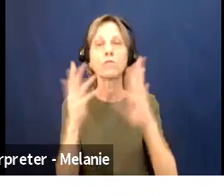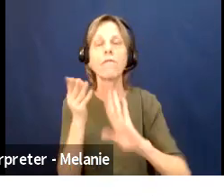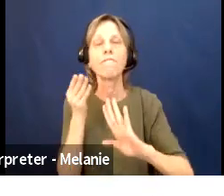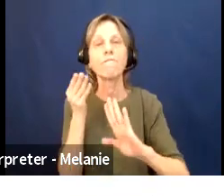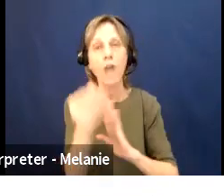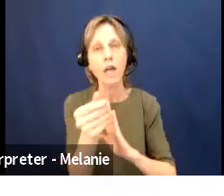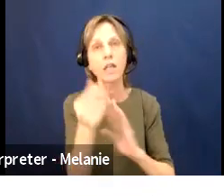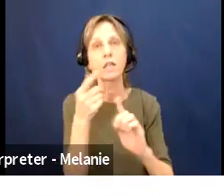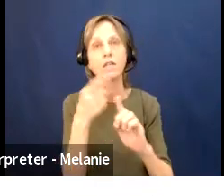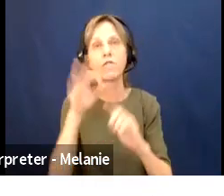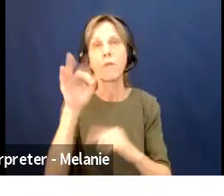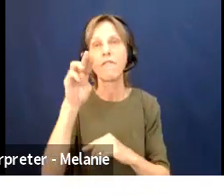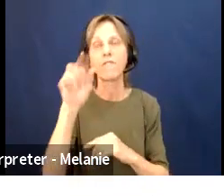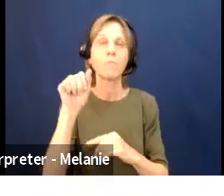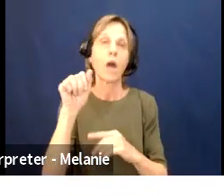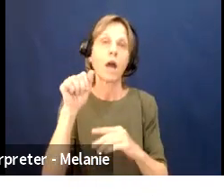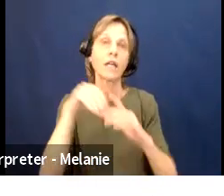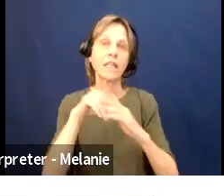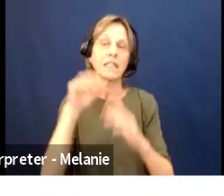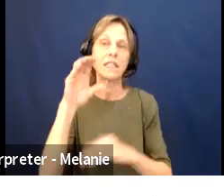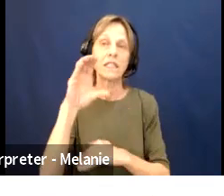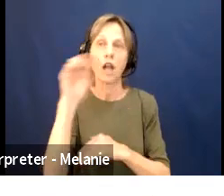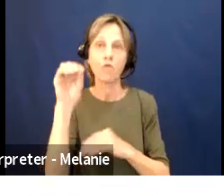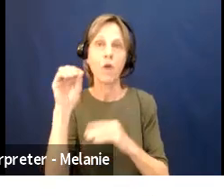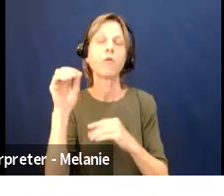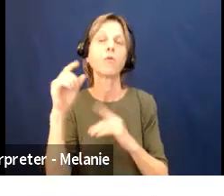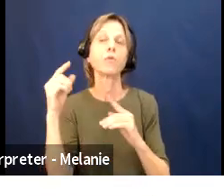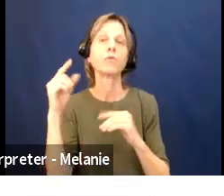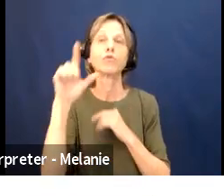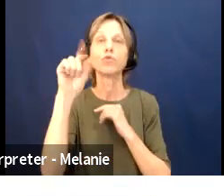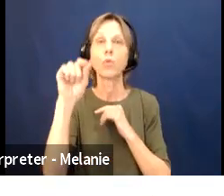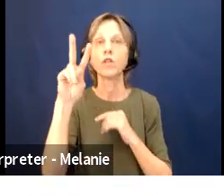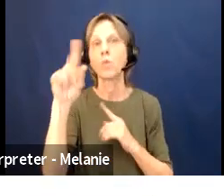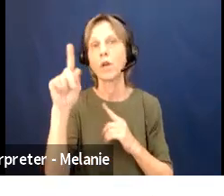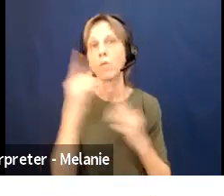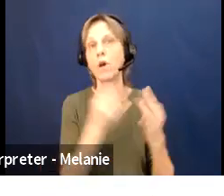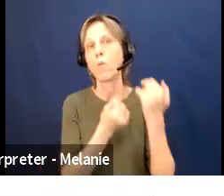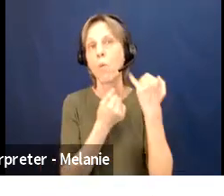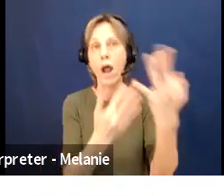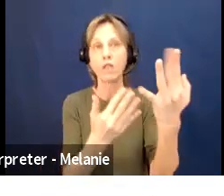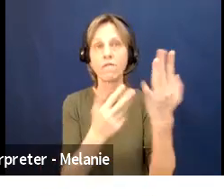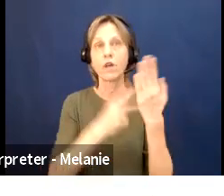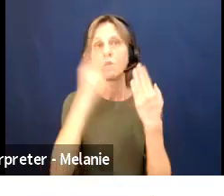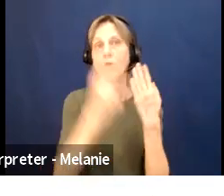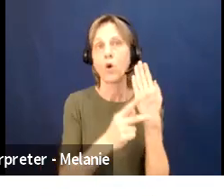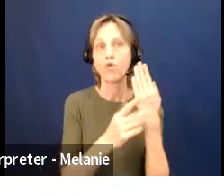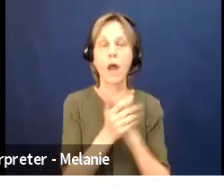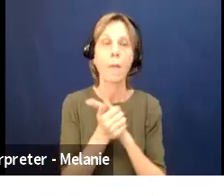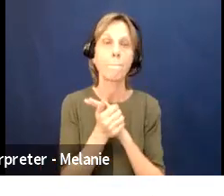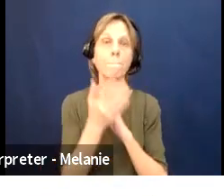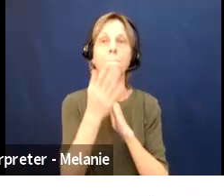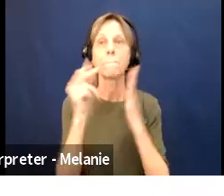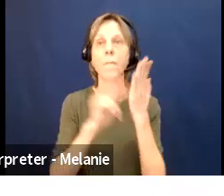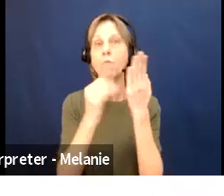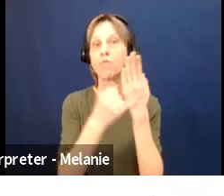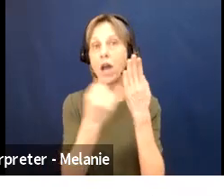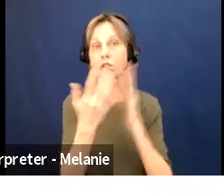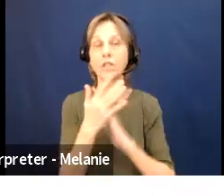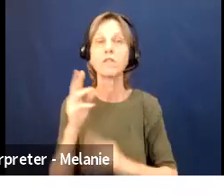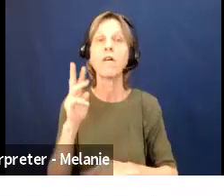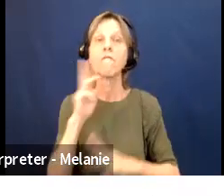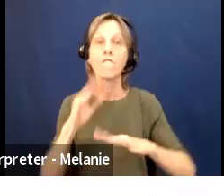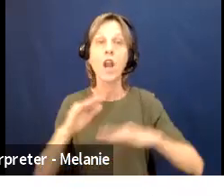by FEMA in the state to 2021 the wildfire programs and projects flood reduction projects and some